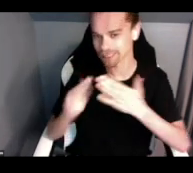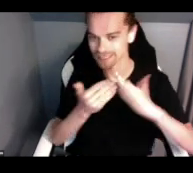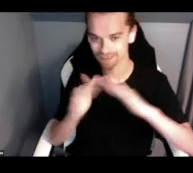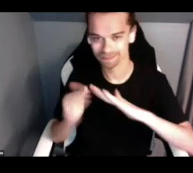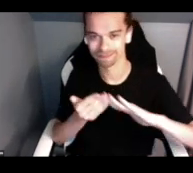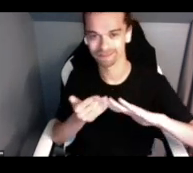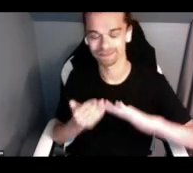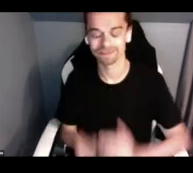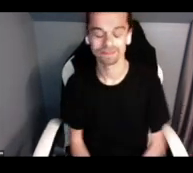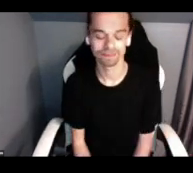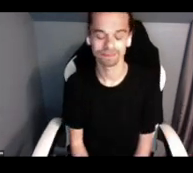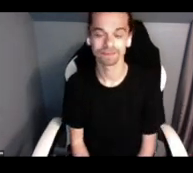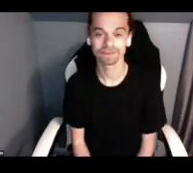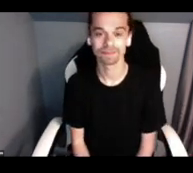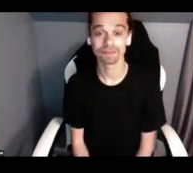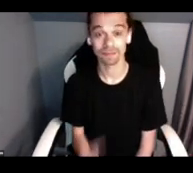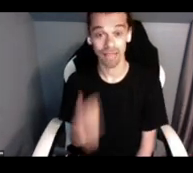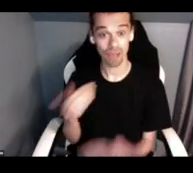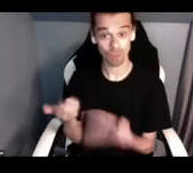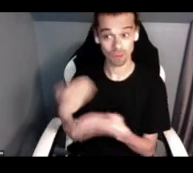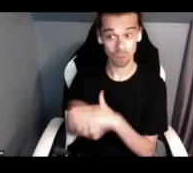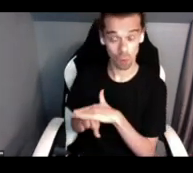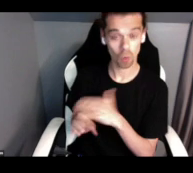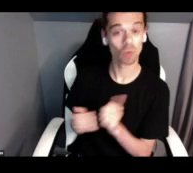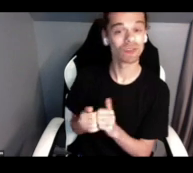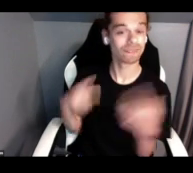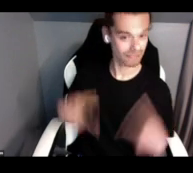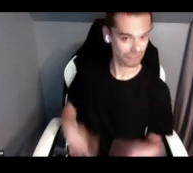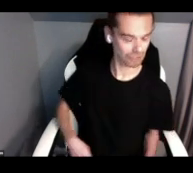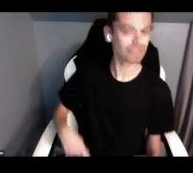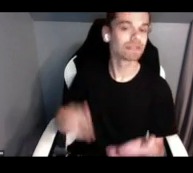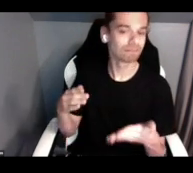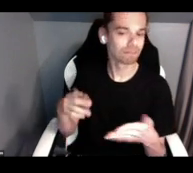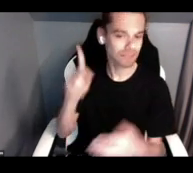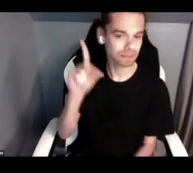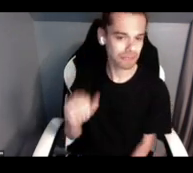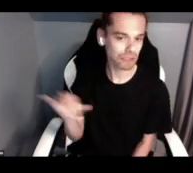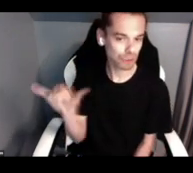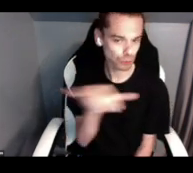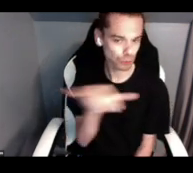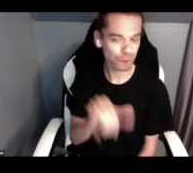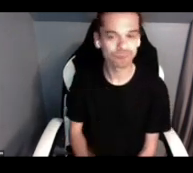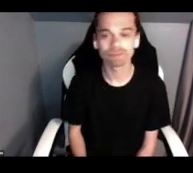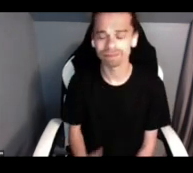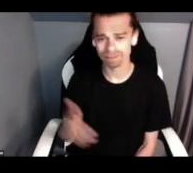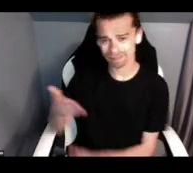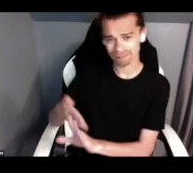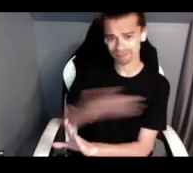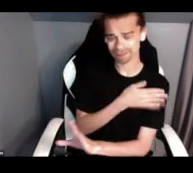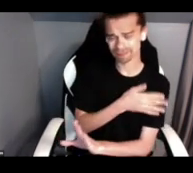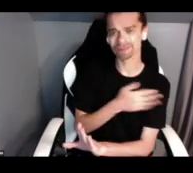and was born with a physical disability. Previously, I served in the field of human service